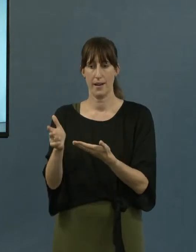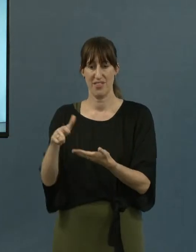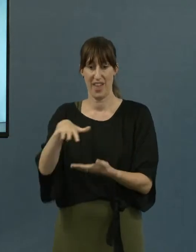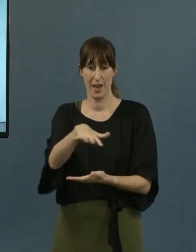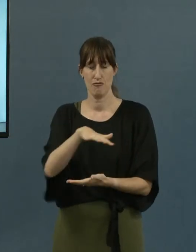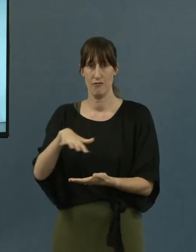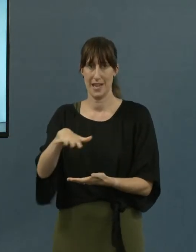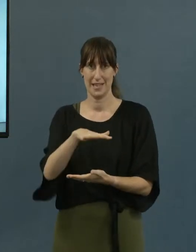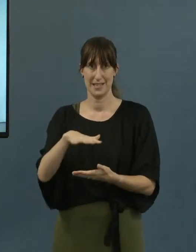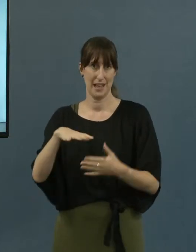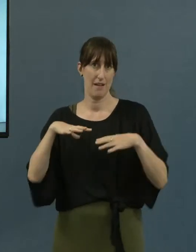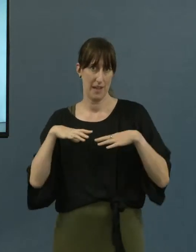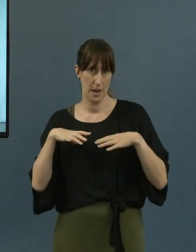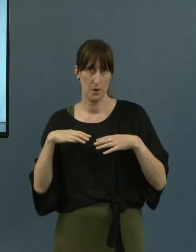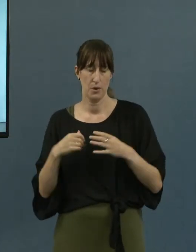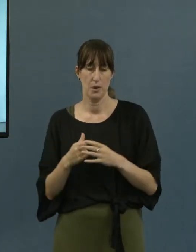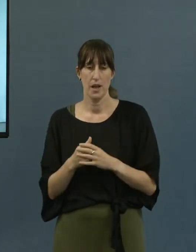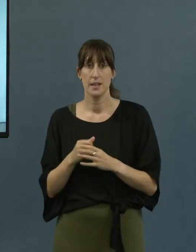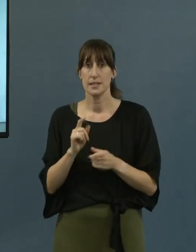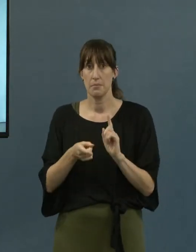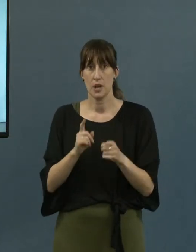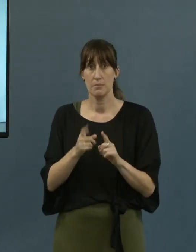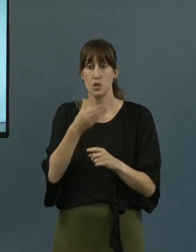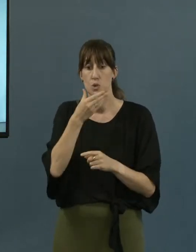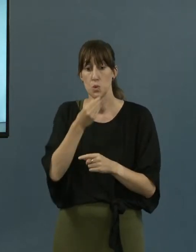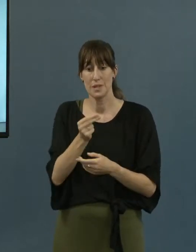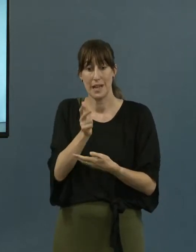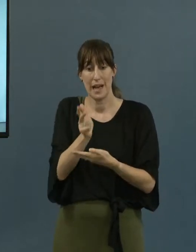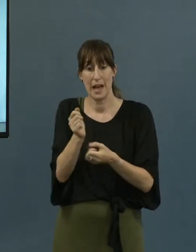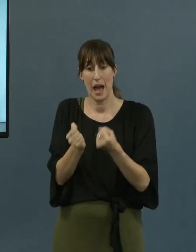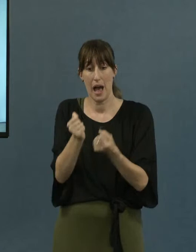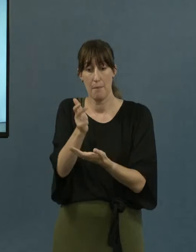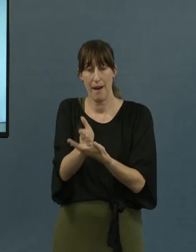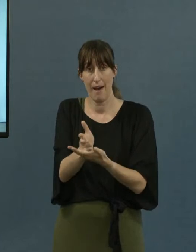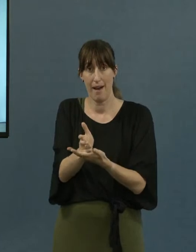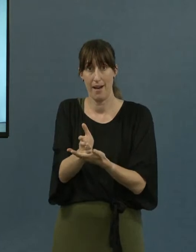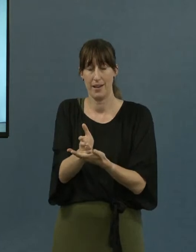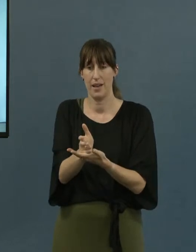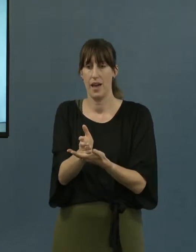the people that are using those services, many of whom may be more vulnerable to COVID